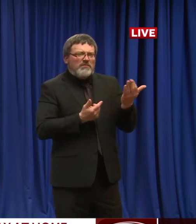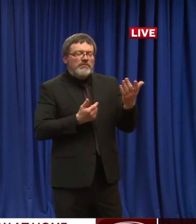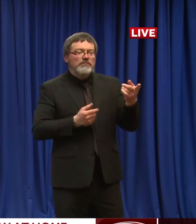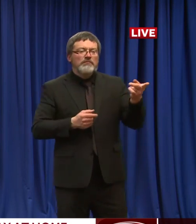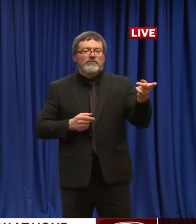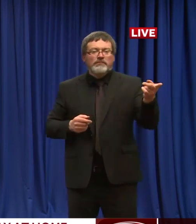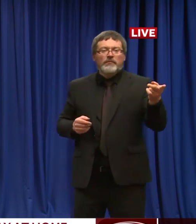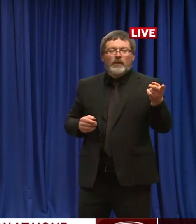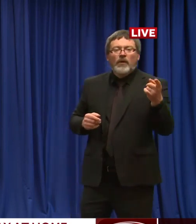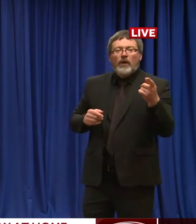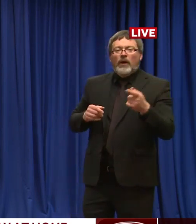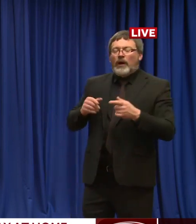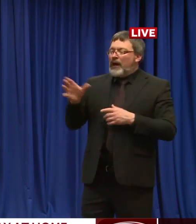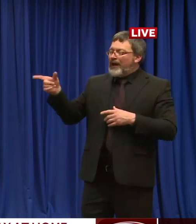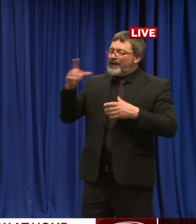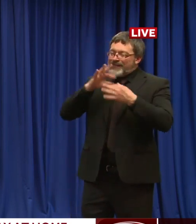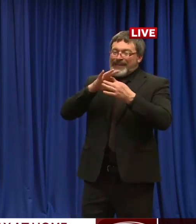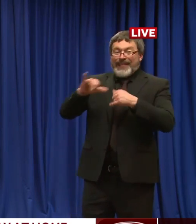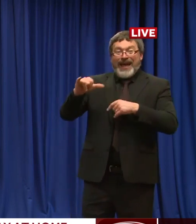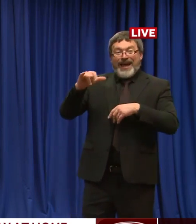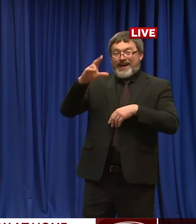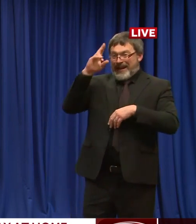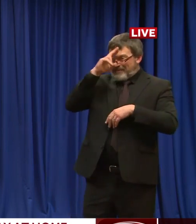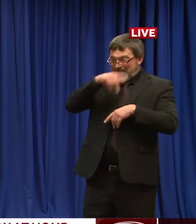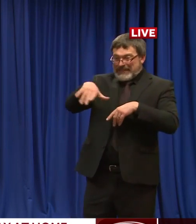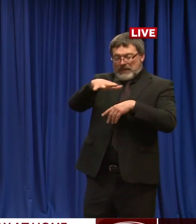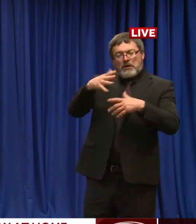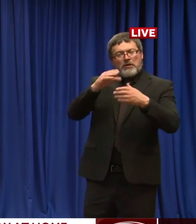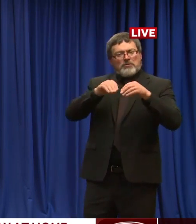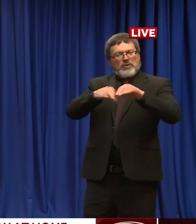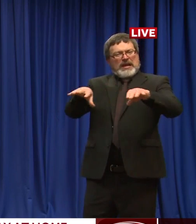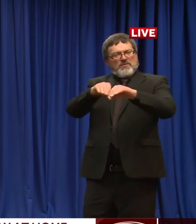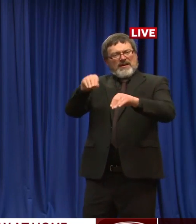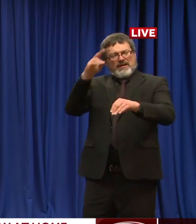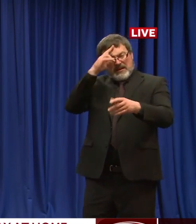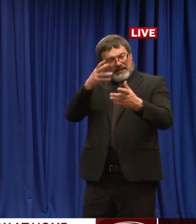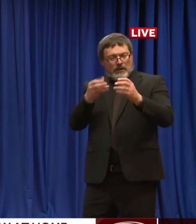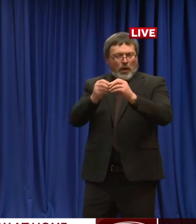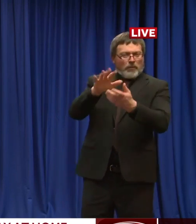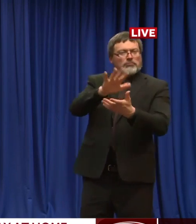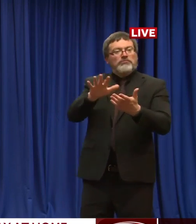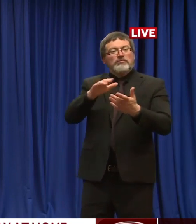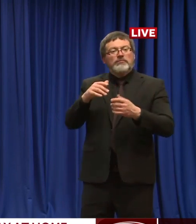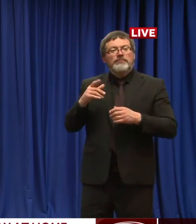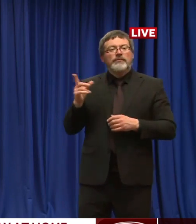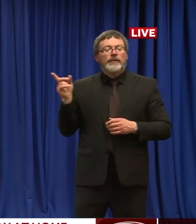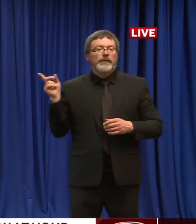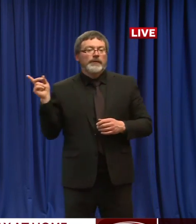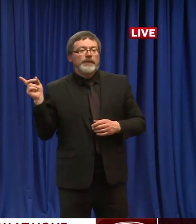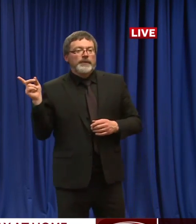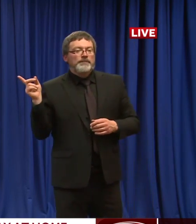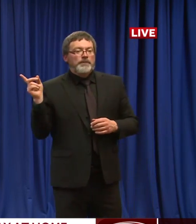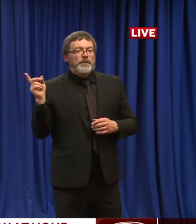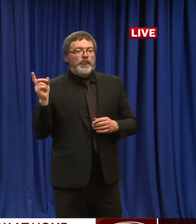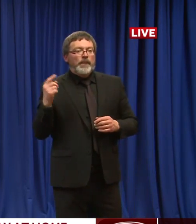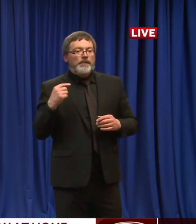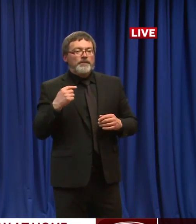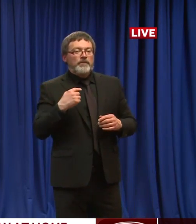ARE THESE NUMBERS I THINK ON HOSPITALIZATION AND IN TERMS OF THE REALITY OF THE STATIONS THE COVID WITH YEAH.